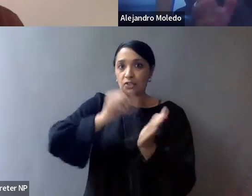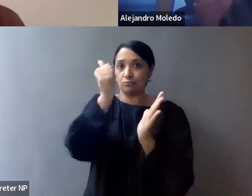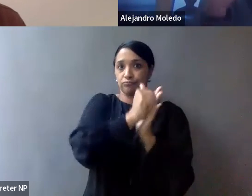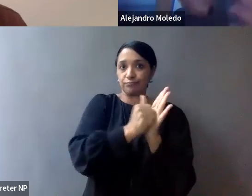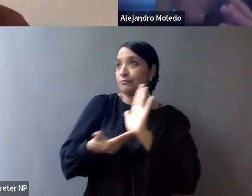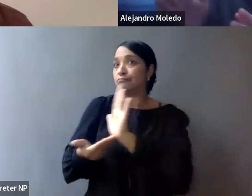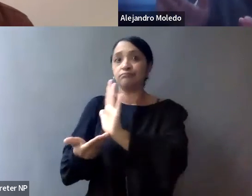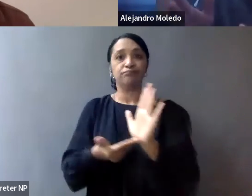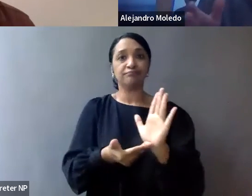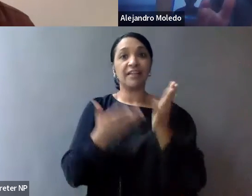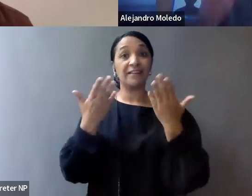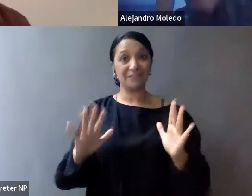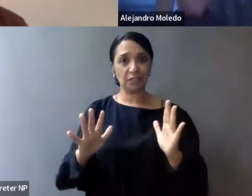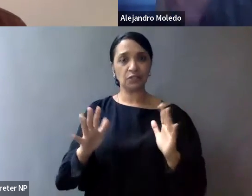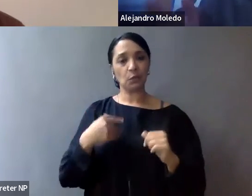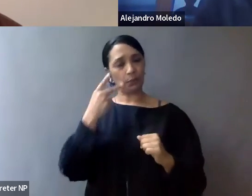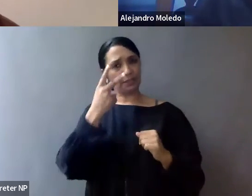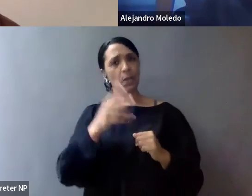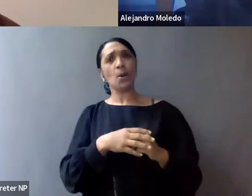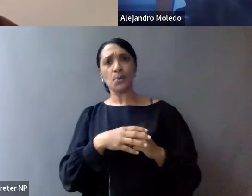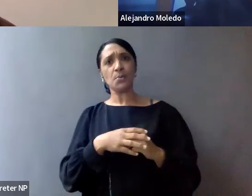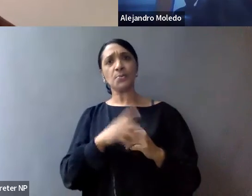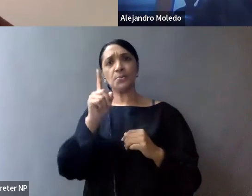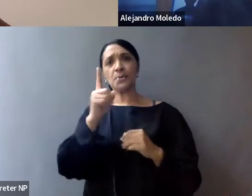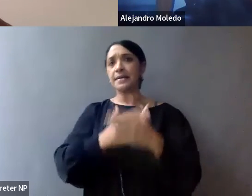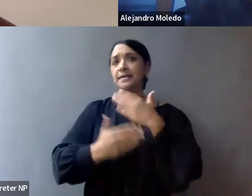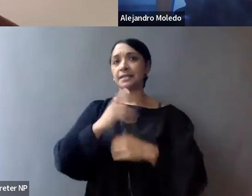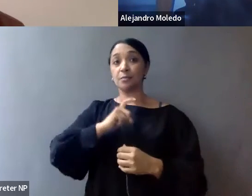We saw that the disability card was supposed to be presented in 2023,